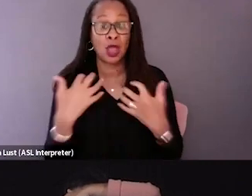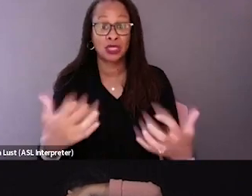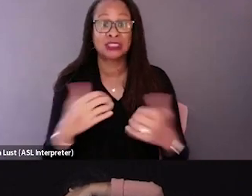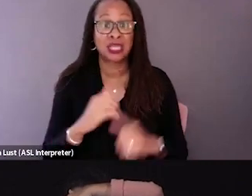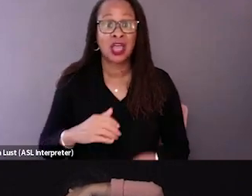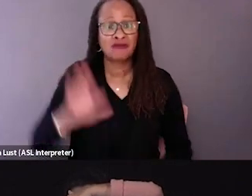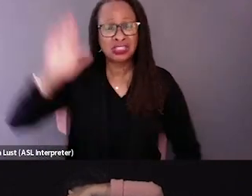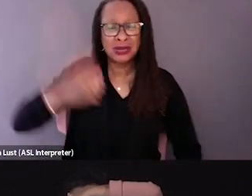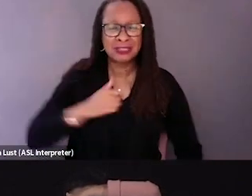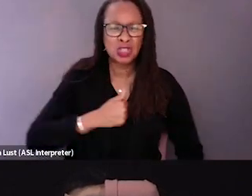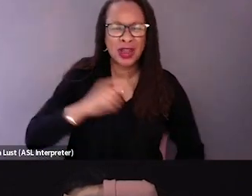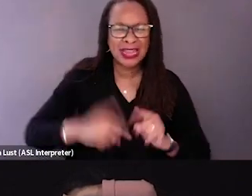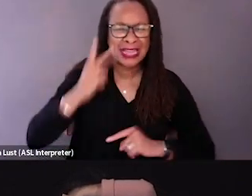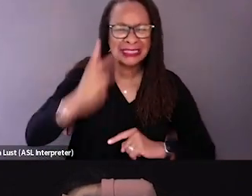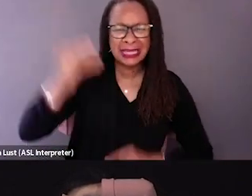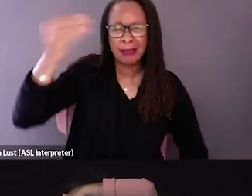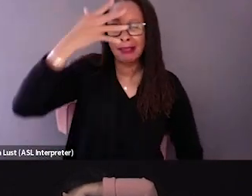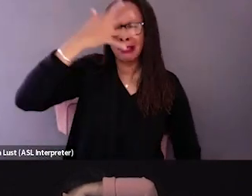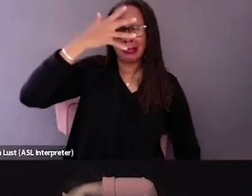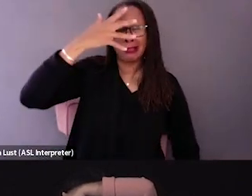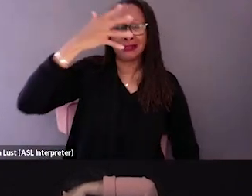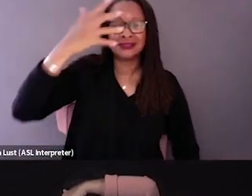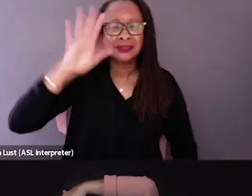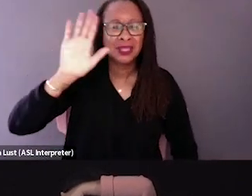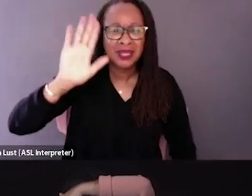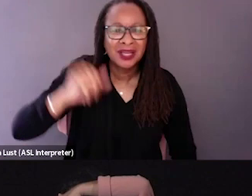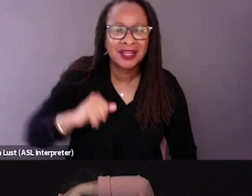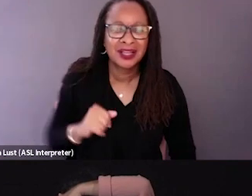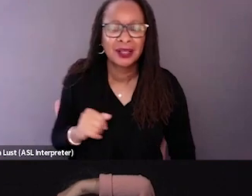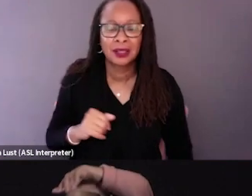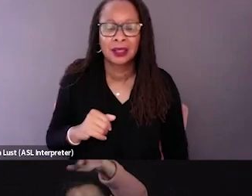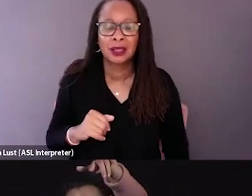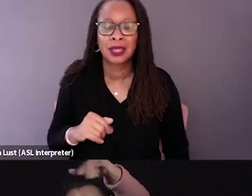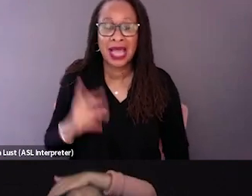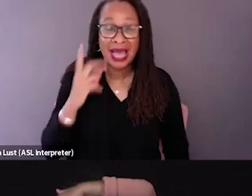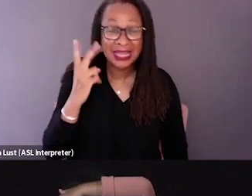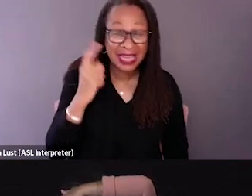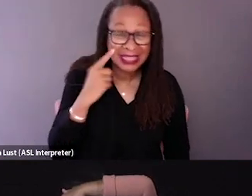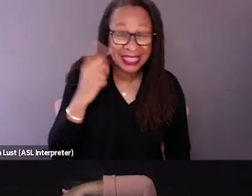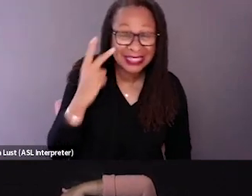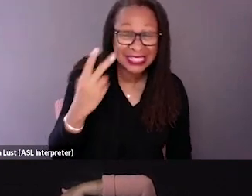Sorry, I can't see great 'cause of the light, but I think I see a hand right there. Go ahead.